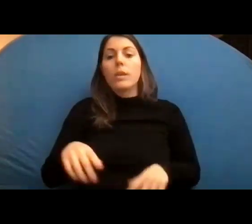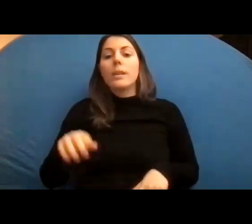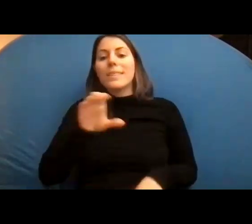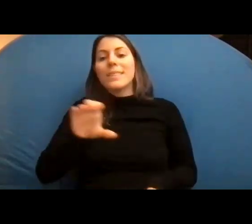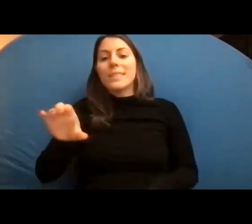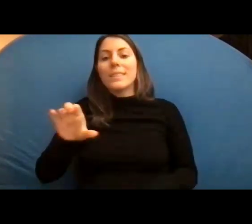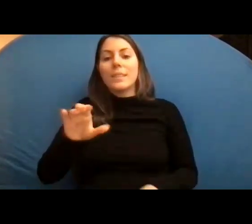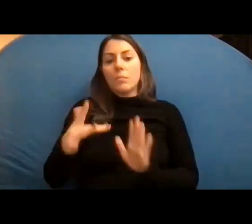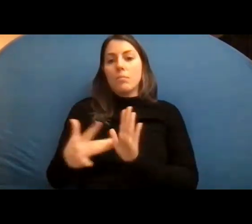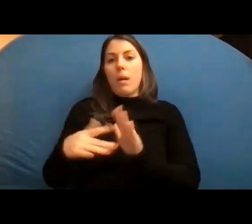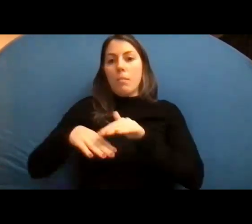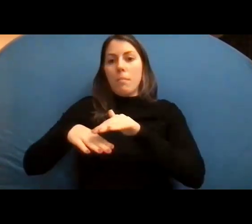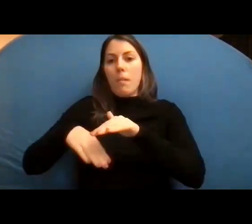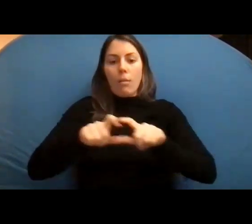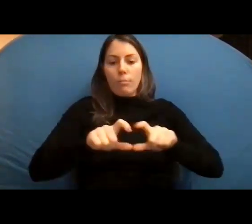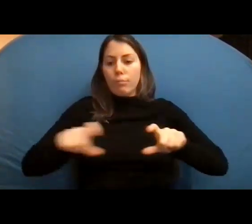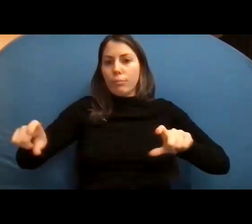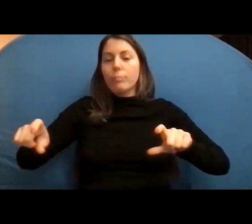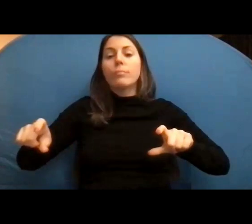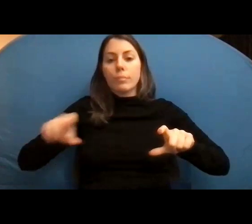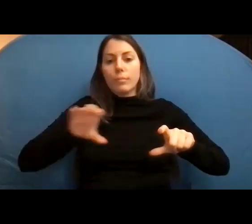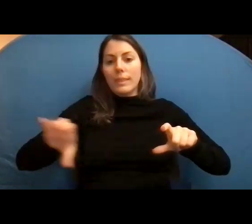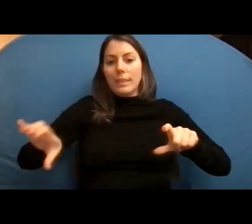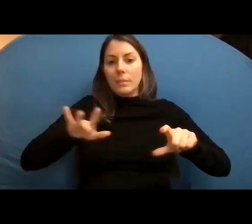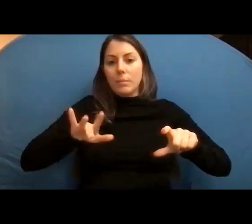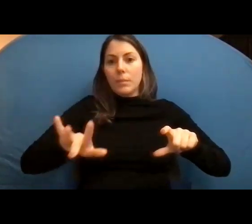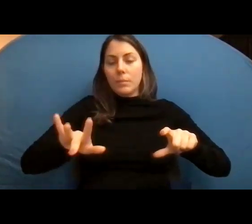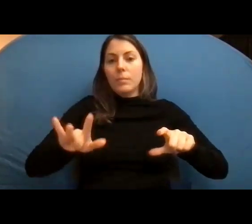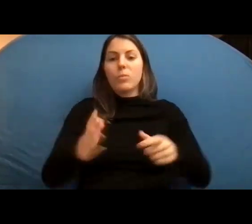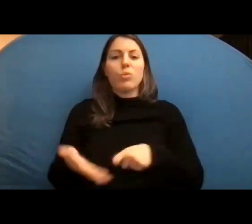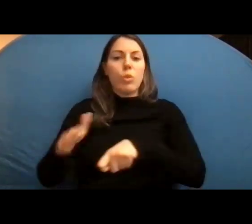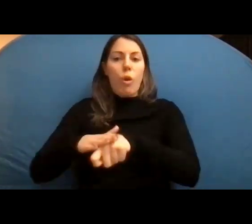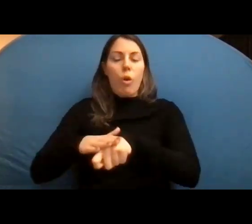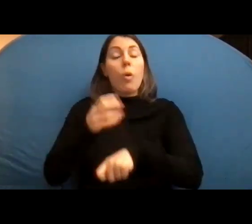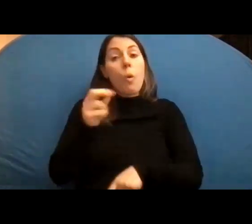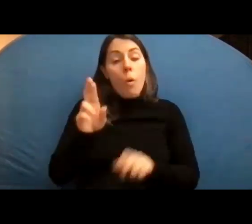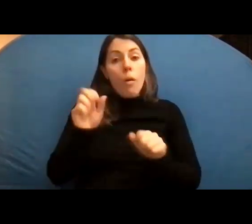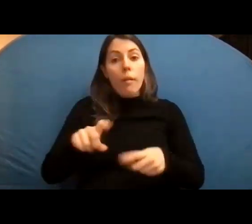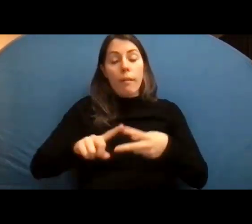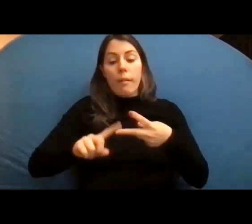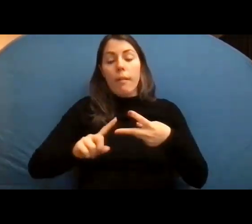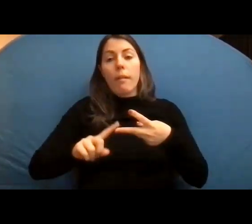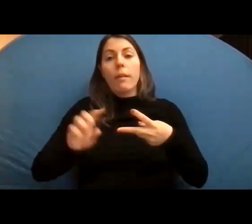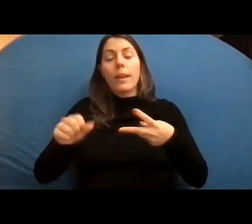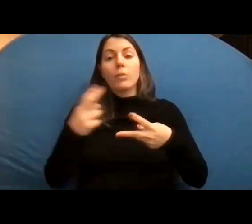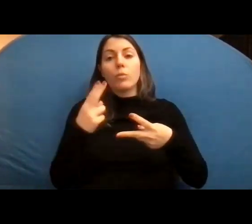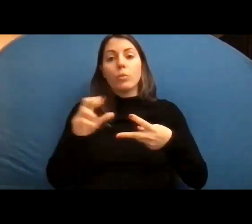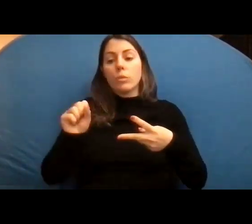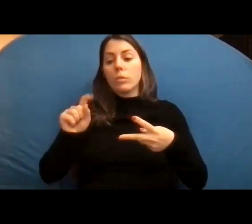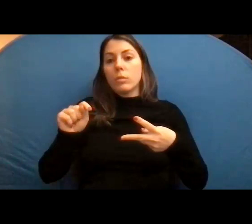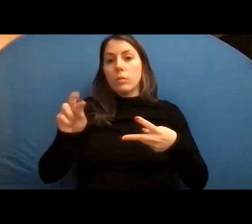and if you click on the three dots in the upper right corner of the interpreter's video and choose "Pin," you will have the interpreter the whole time. If you would like captions, you can activate them by clicking the CC icon at the bottom of your Zoom screen. Or